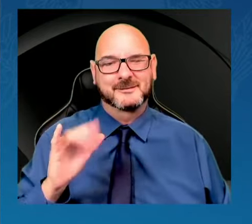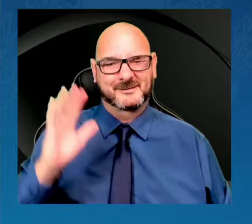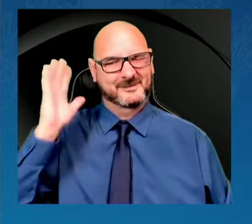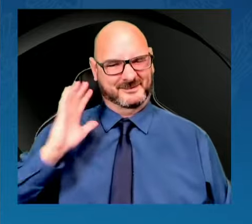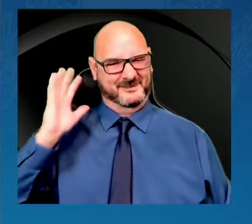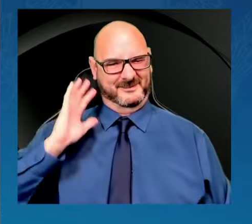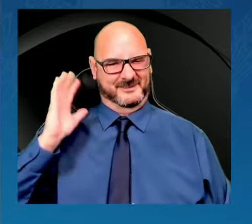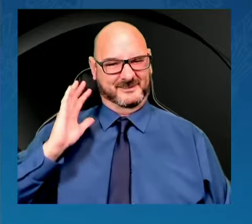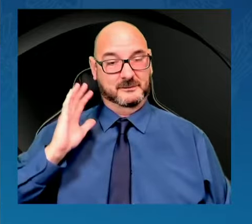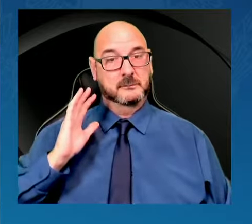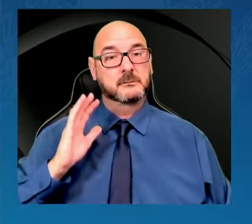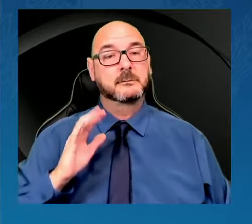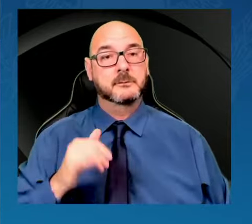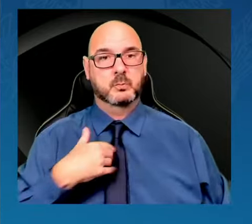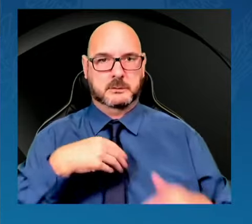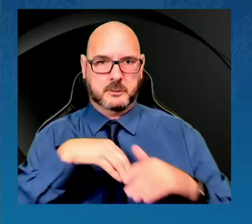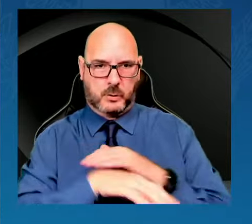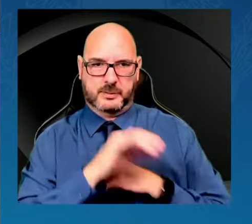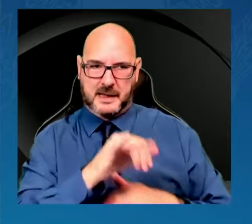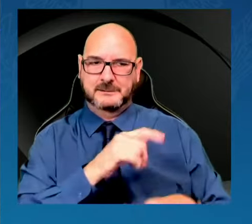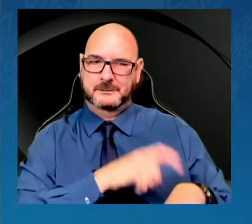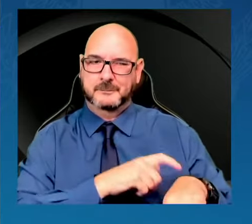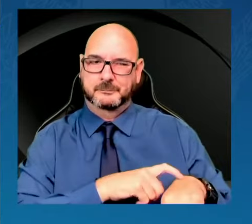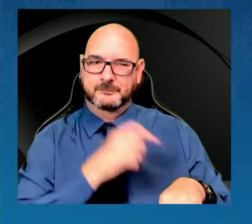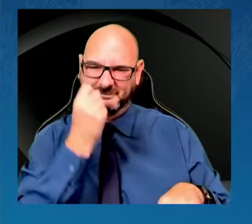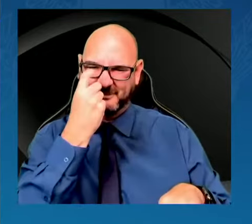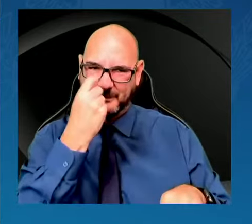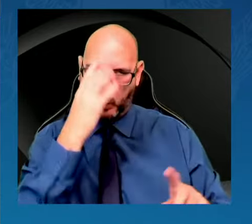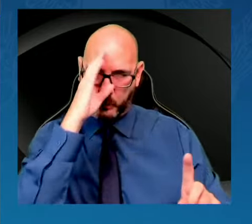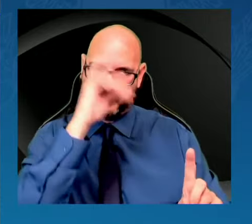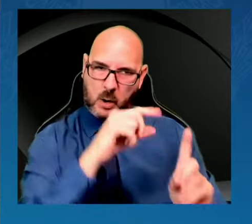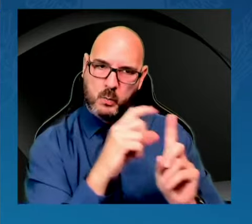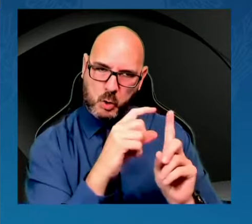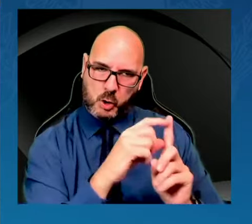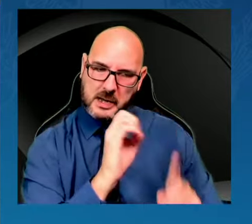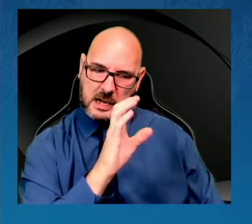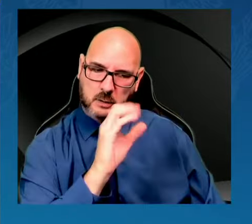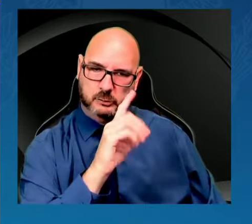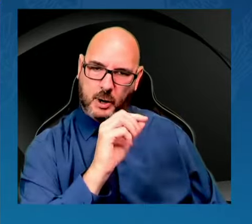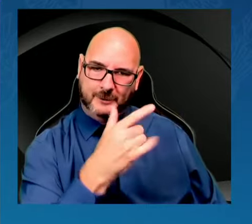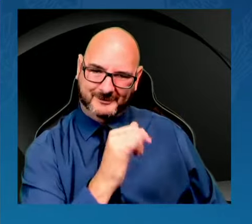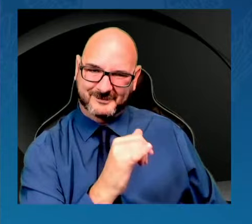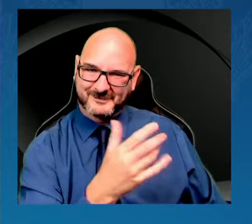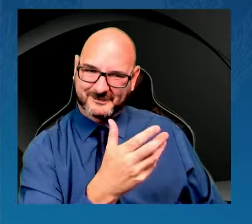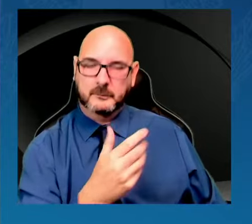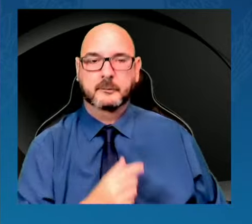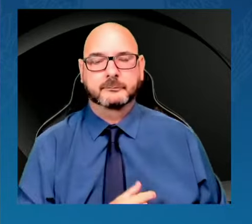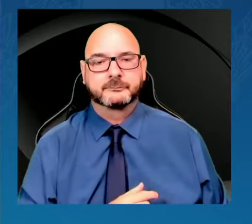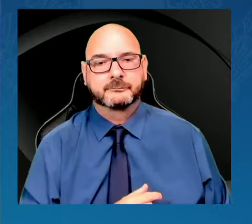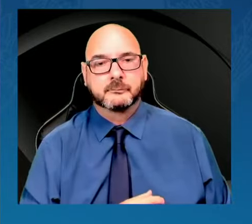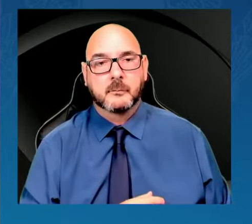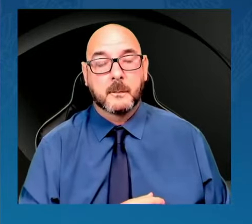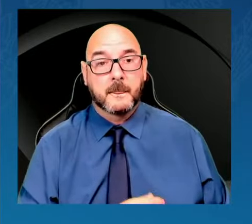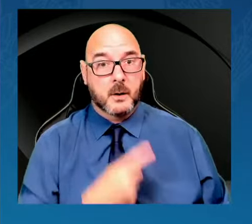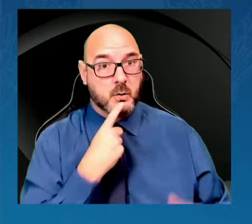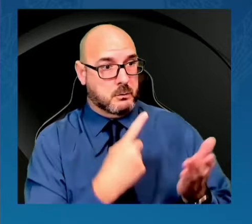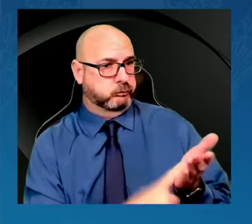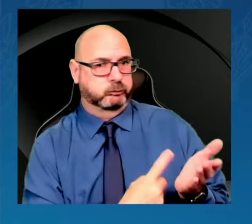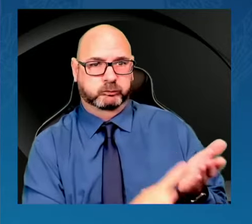know what I'm saying. And -- and we talked about it in the context of conservation.